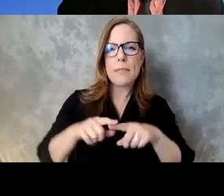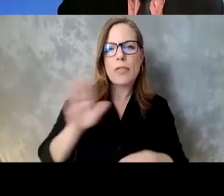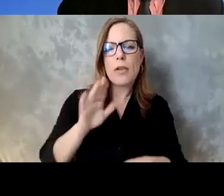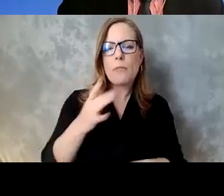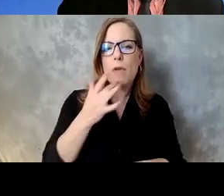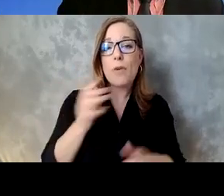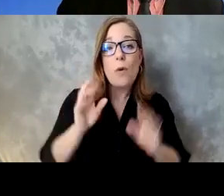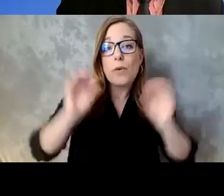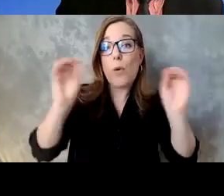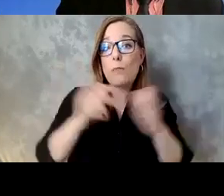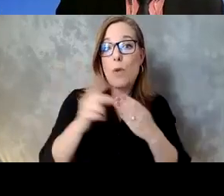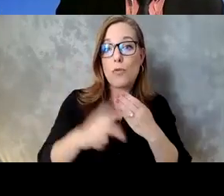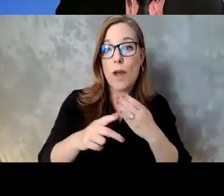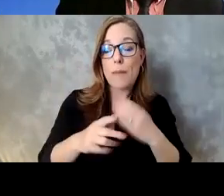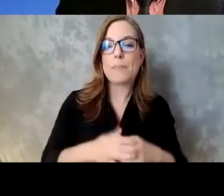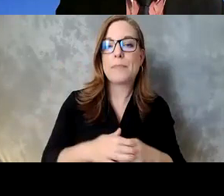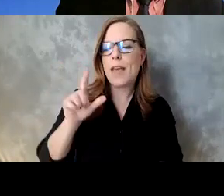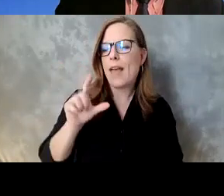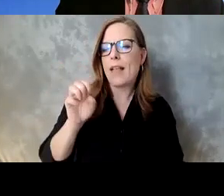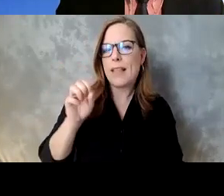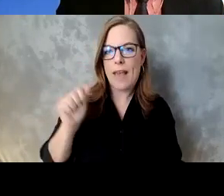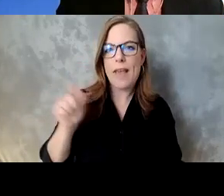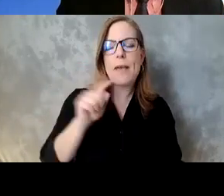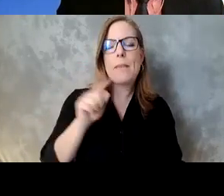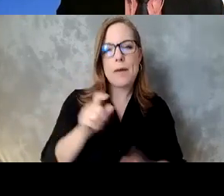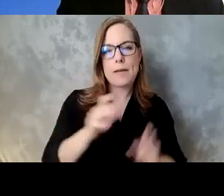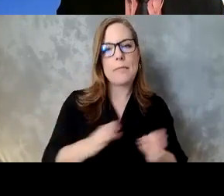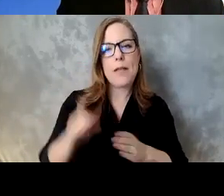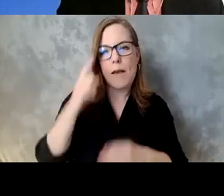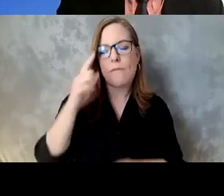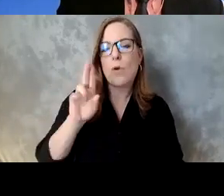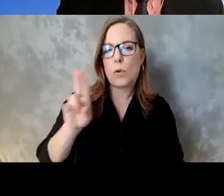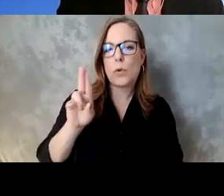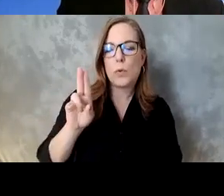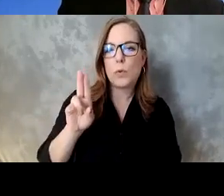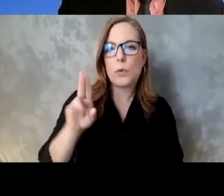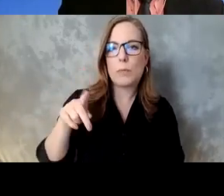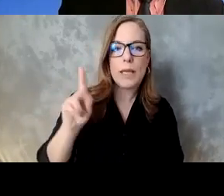clear that LEAs must plan for UPK. Including thinking through these other ways UPK can